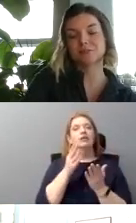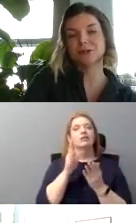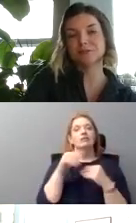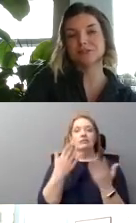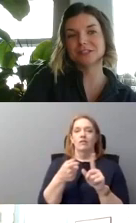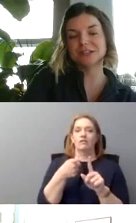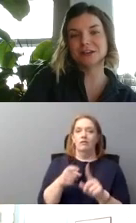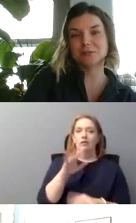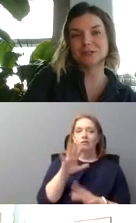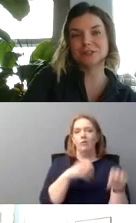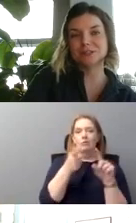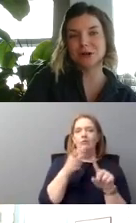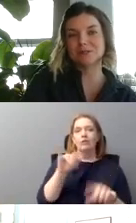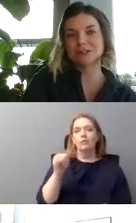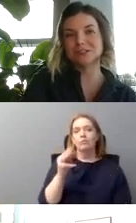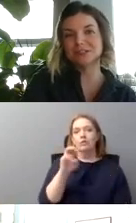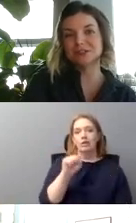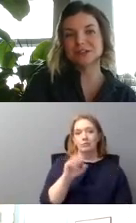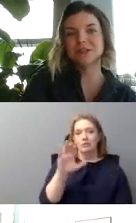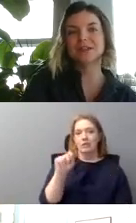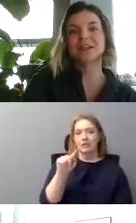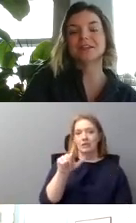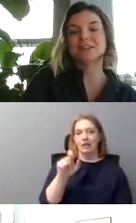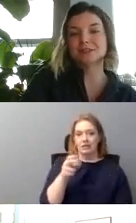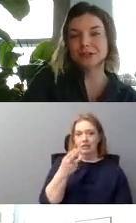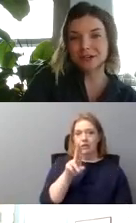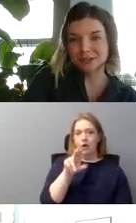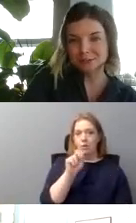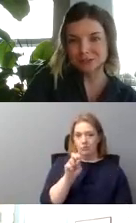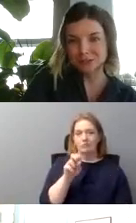a program of the City of Boise's Department of Arts & History, The Historic Artist's Homes and